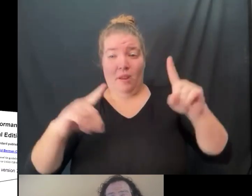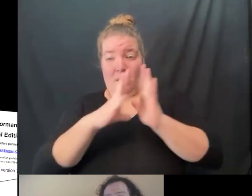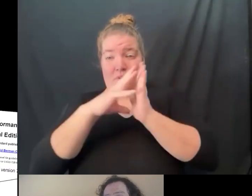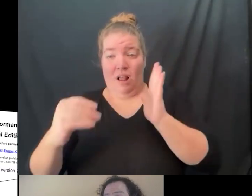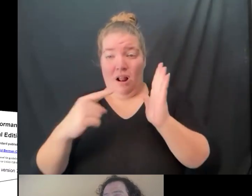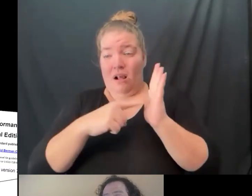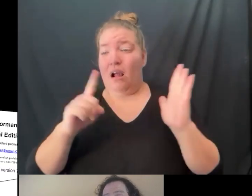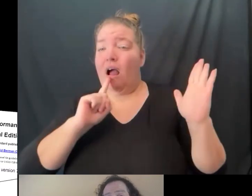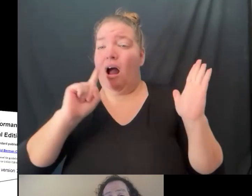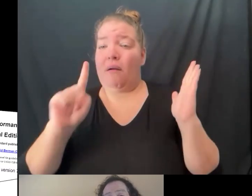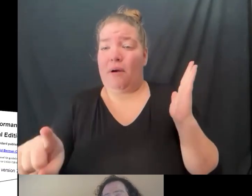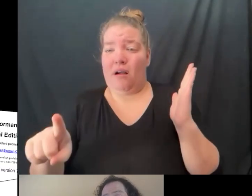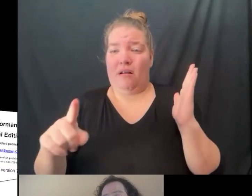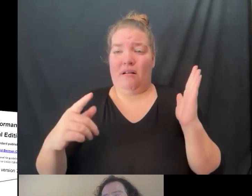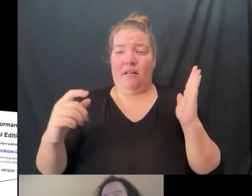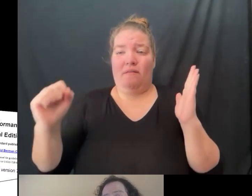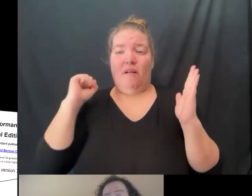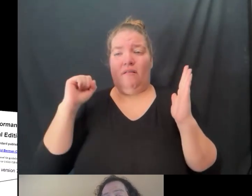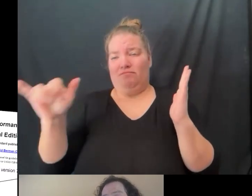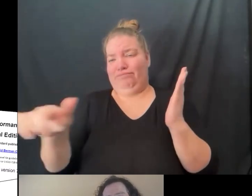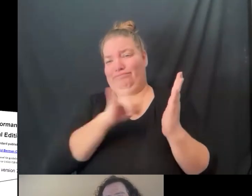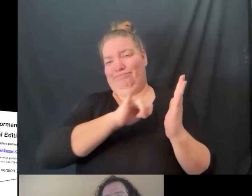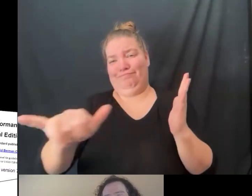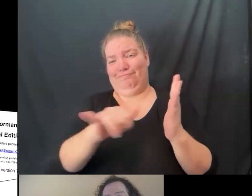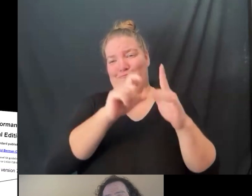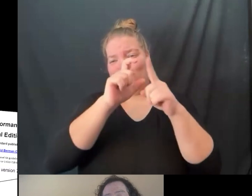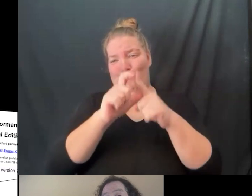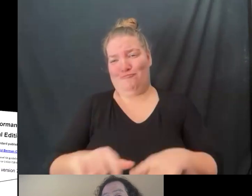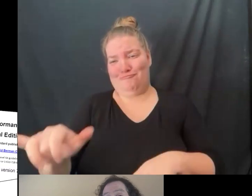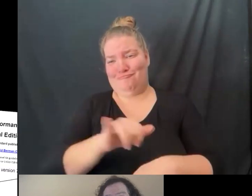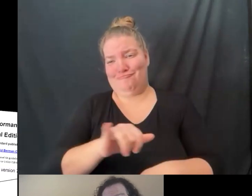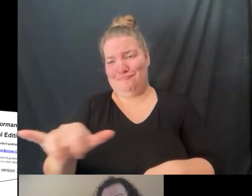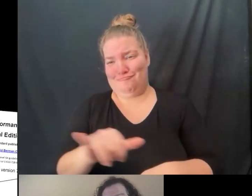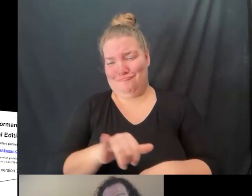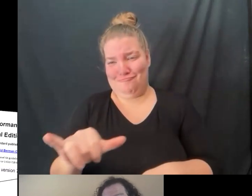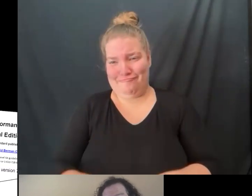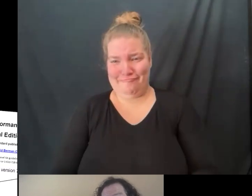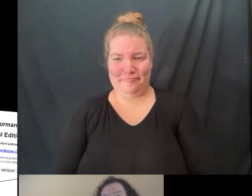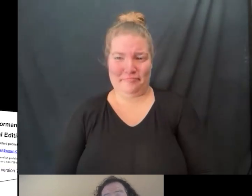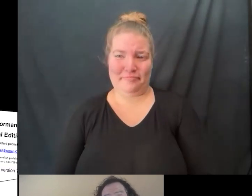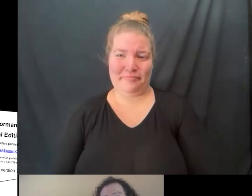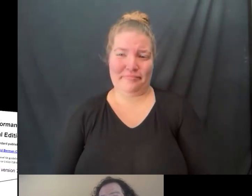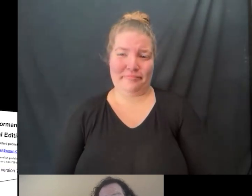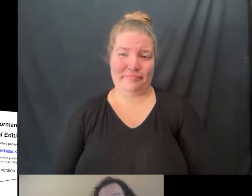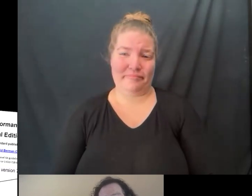You'll hear these two terms intermingled. So if someone says, I've got a VPAT for Microsoft Office